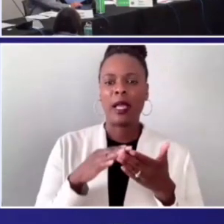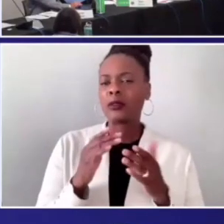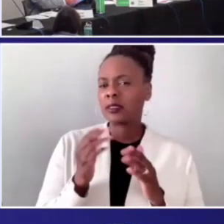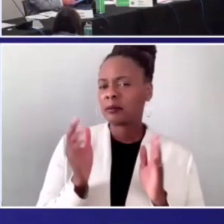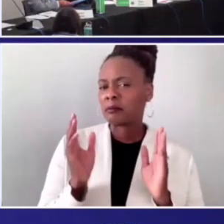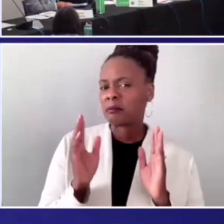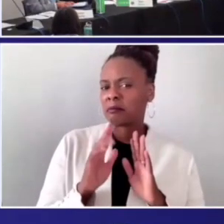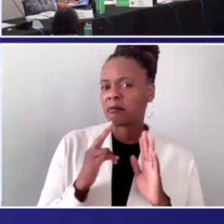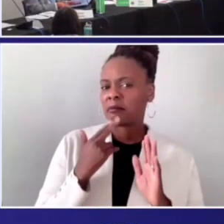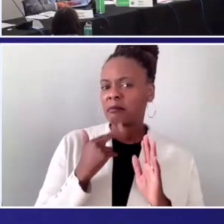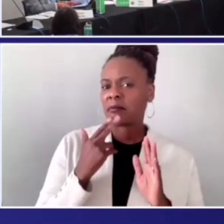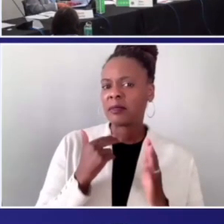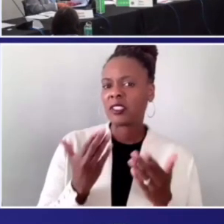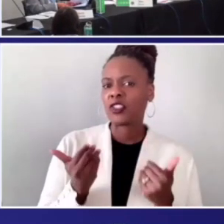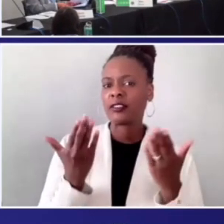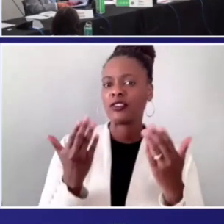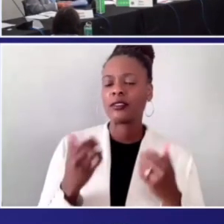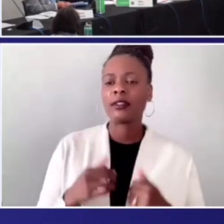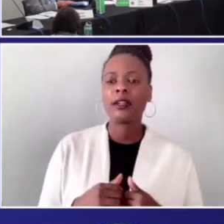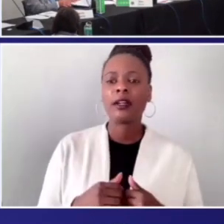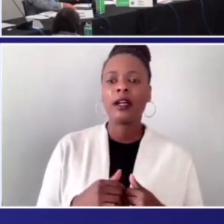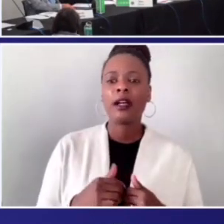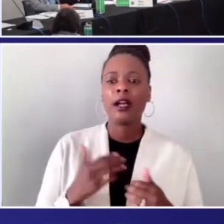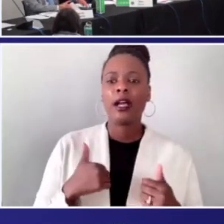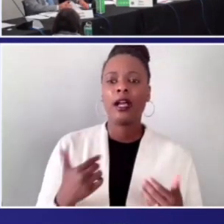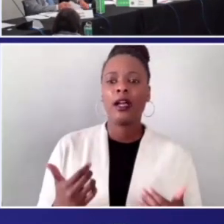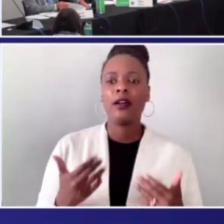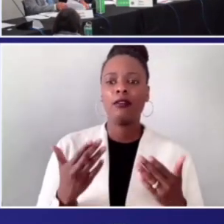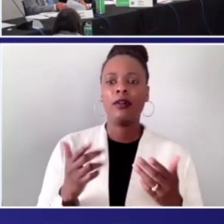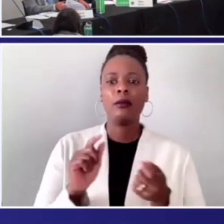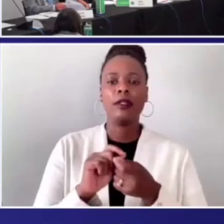I would recommend changing the sentence to